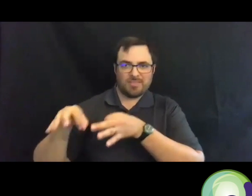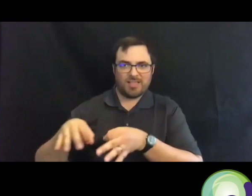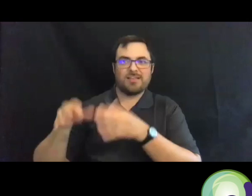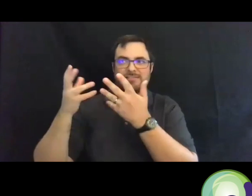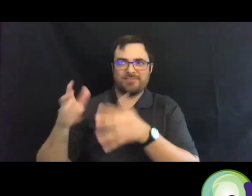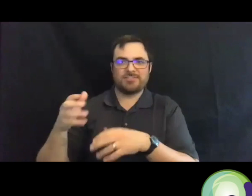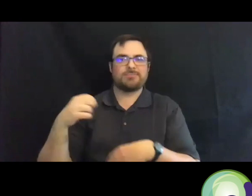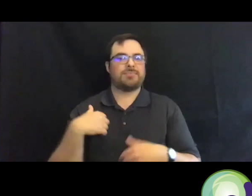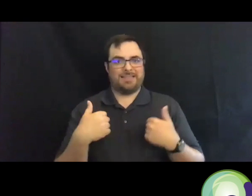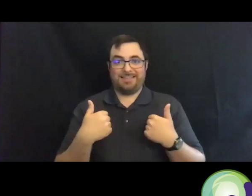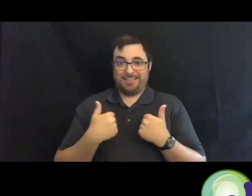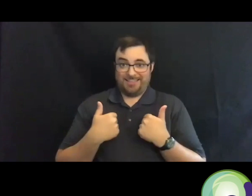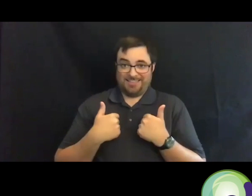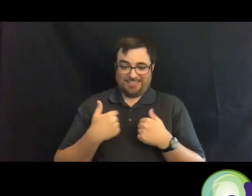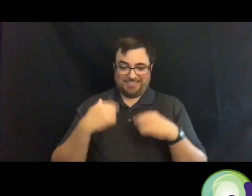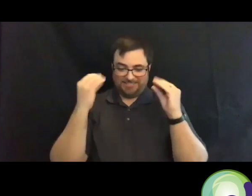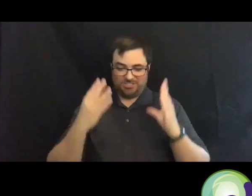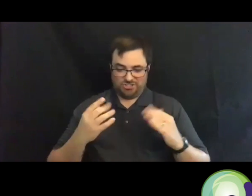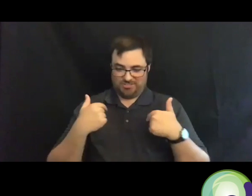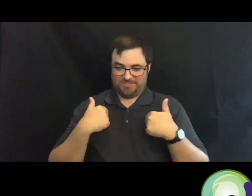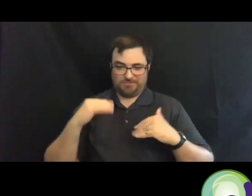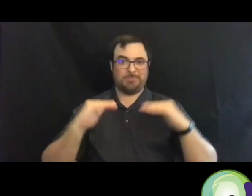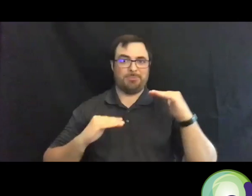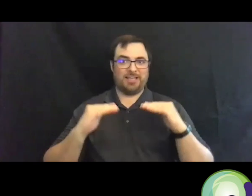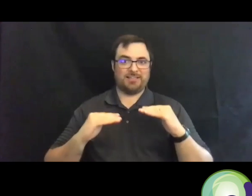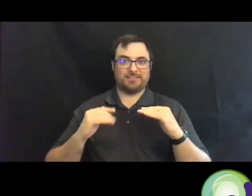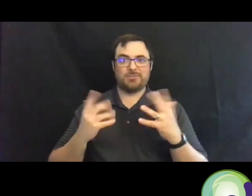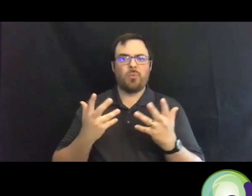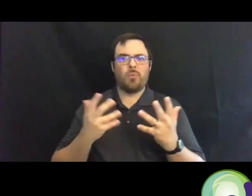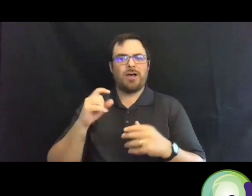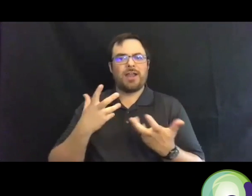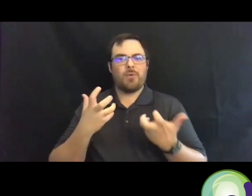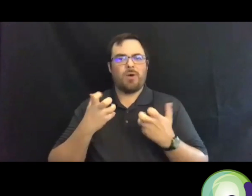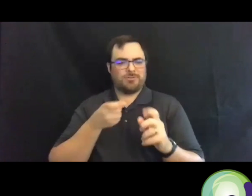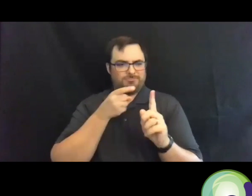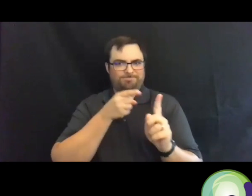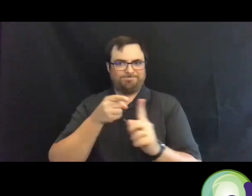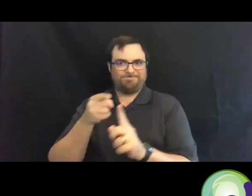balance and know what to push for, you know within birth to three, when I